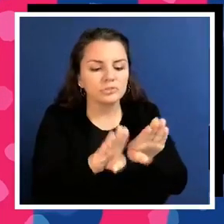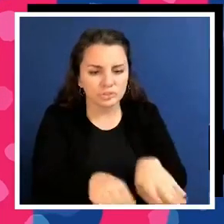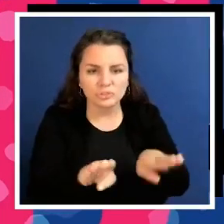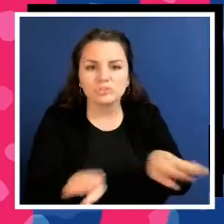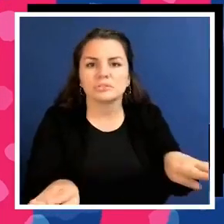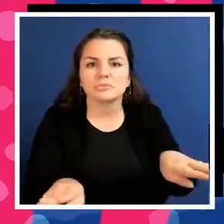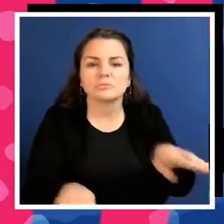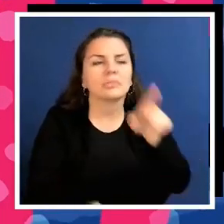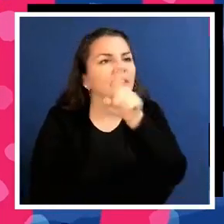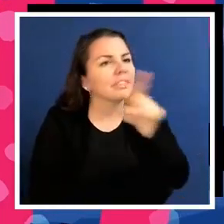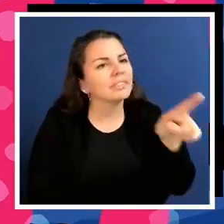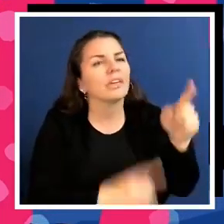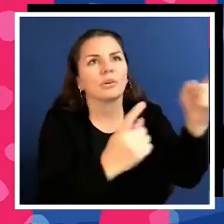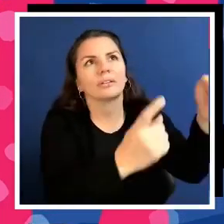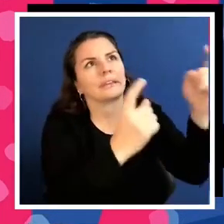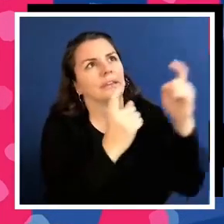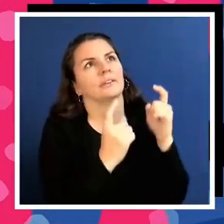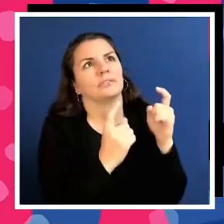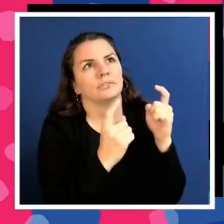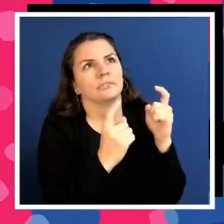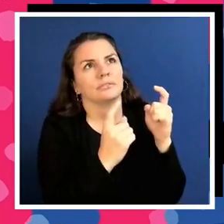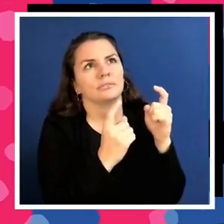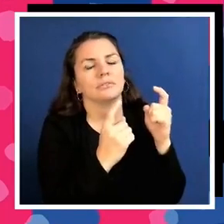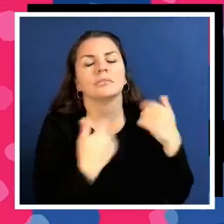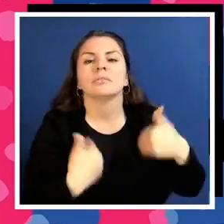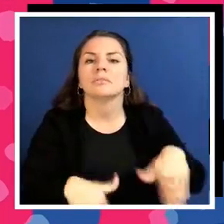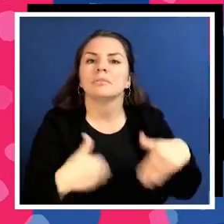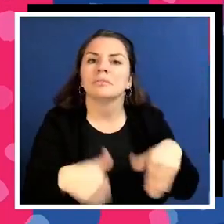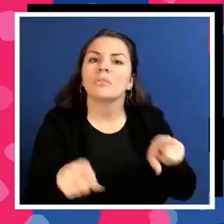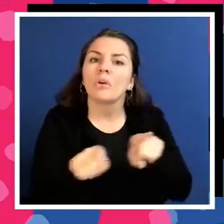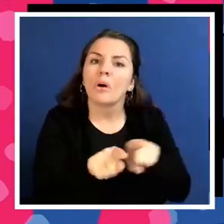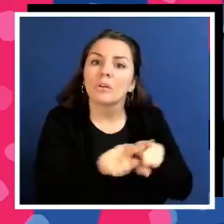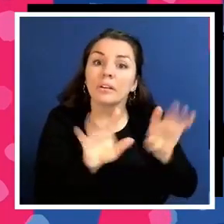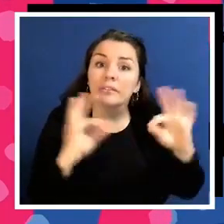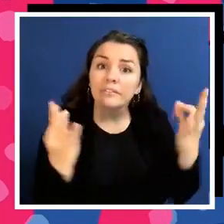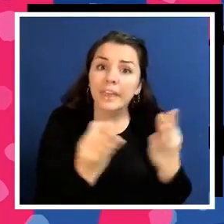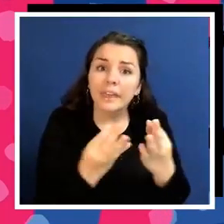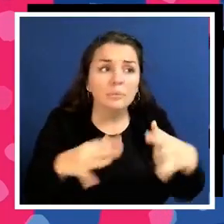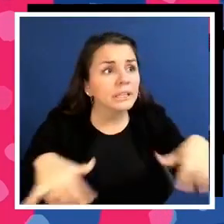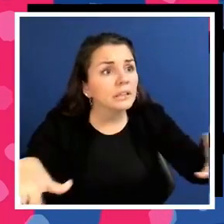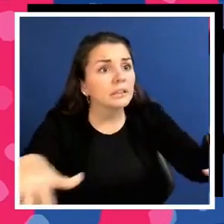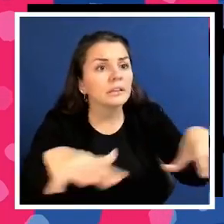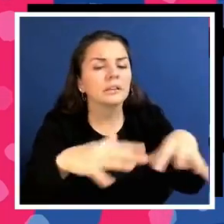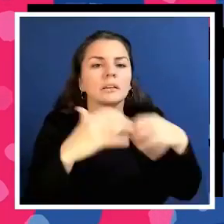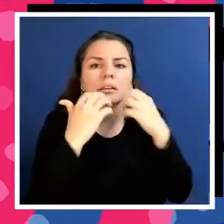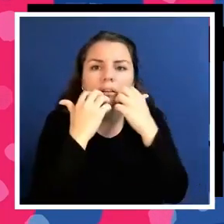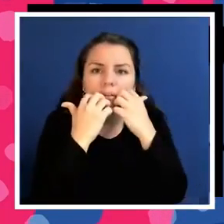GRACIOUS AND ETERNAL GOD YOU CALLED US